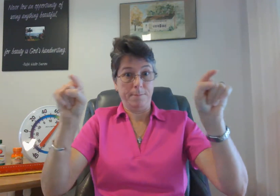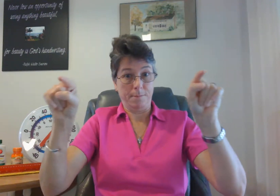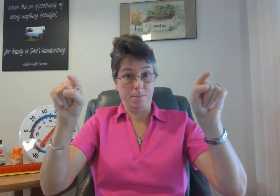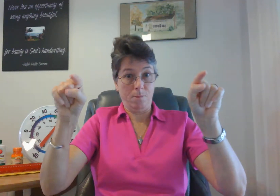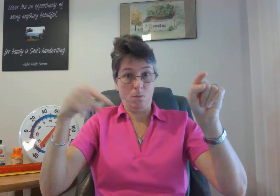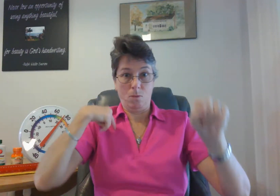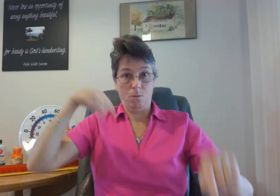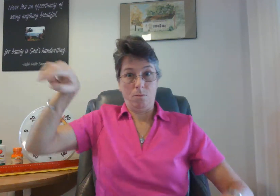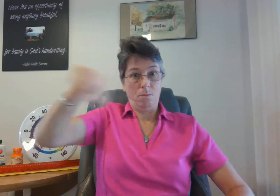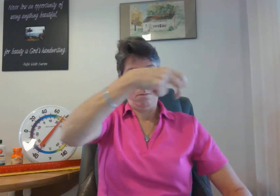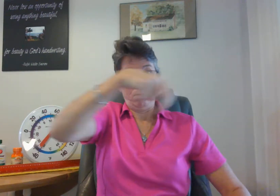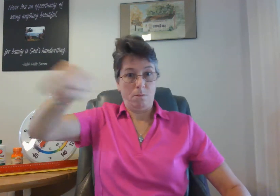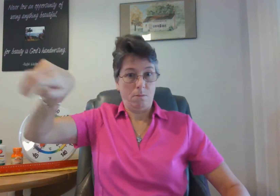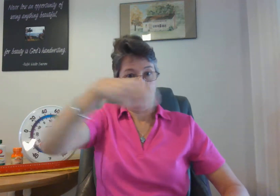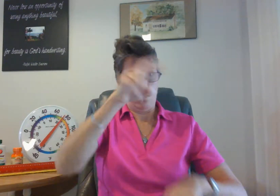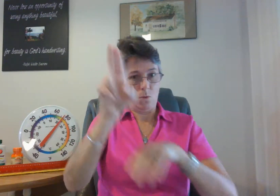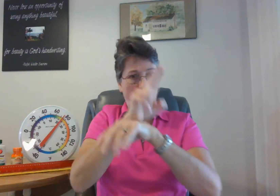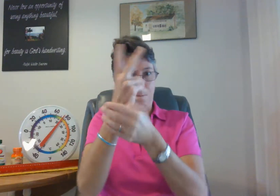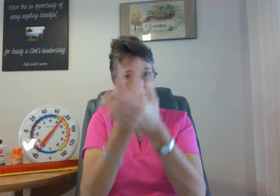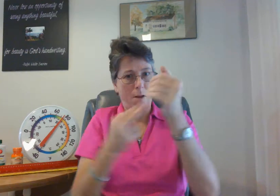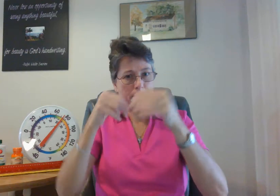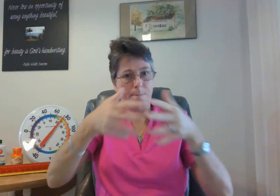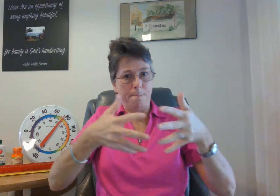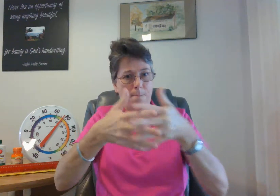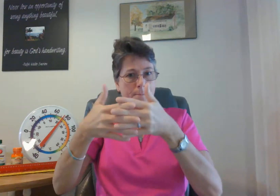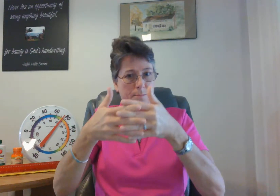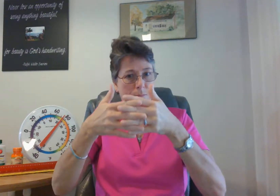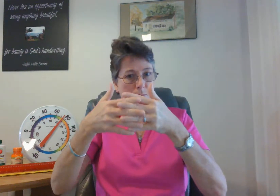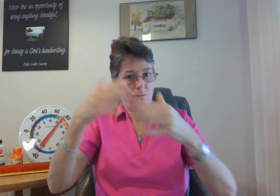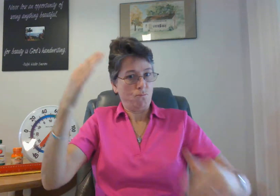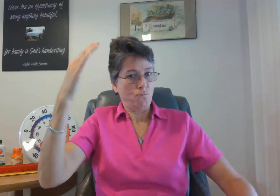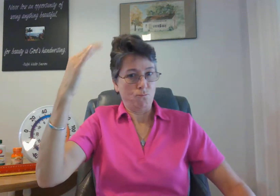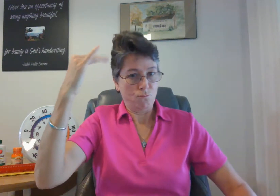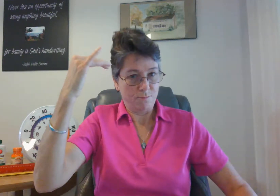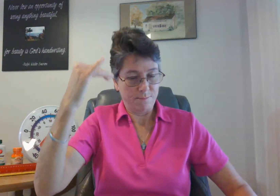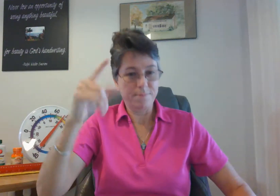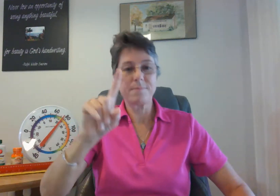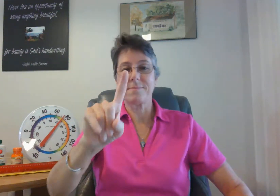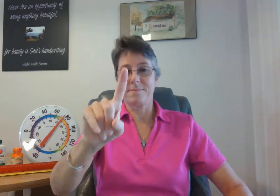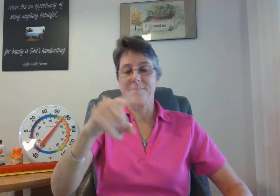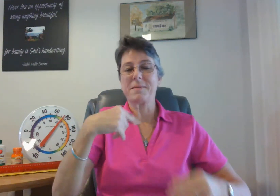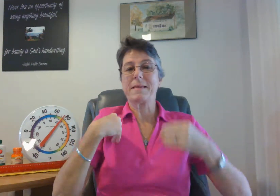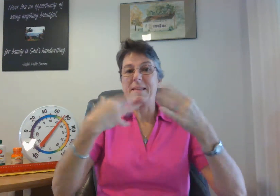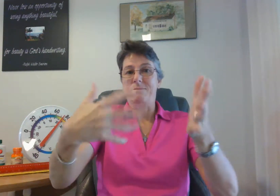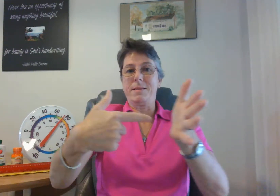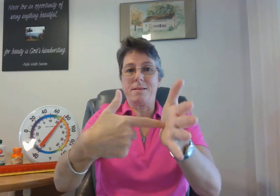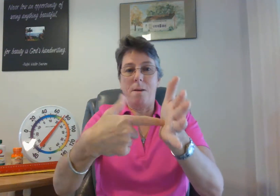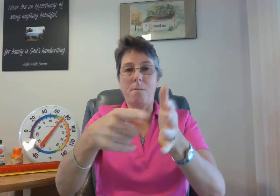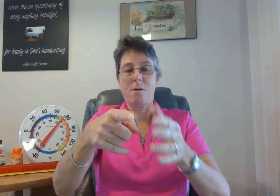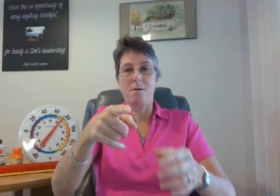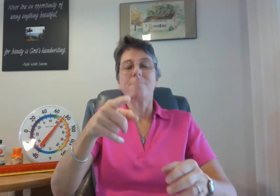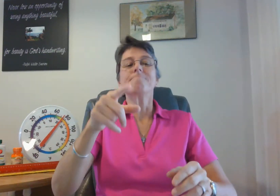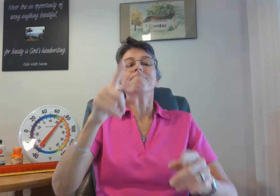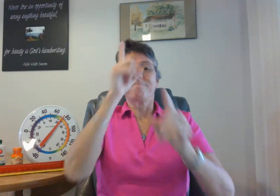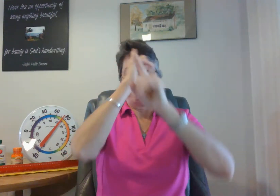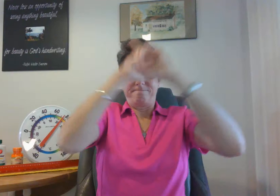We also don't play with different teams from other countries. Right? Therefore we use yards. Meanwhile, we have to use meters for track so we can play with different teams from other countries since they use meters, not yards. Remember this is international, which means almost all countries use that system. Alright, let me give you another example. See milk.